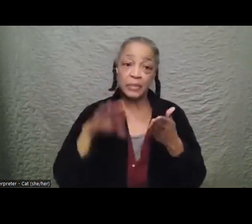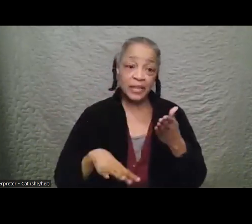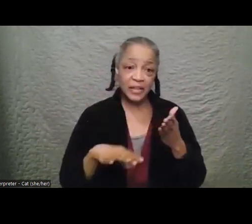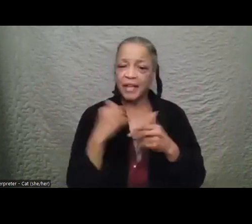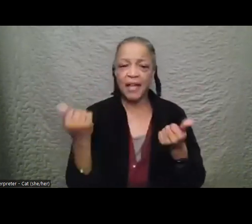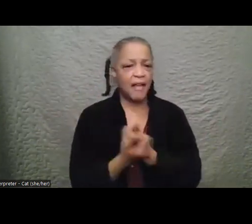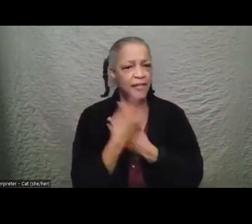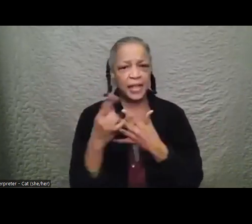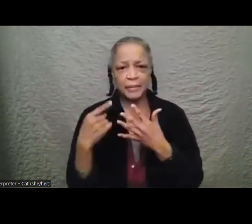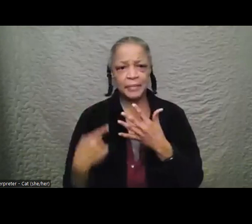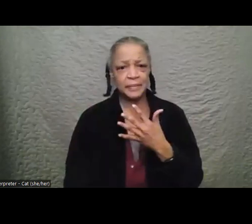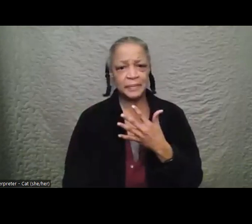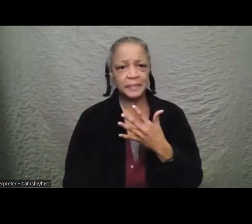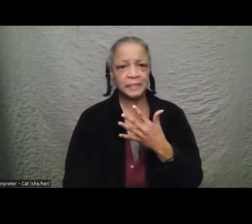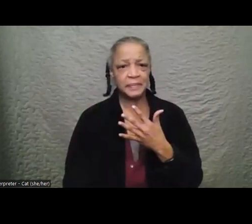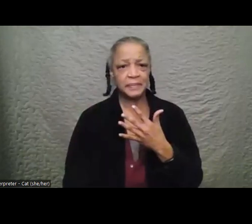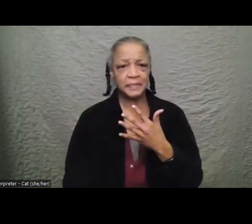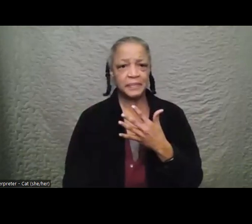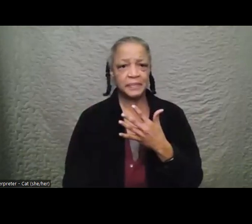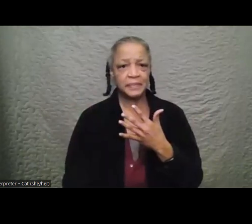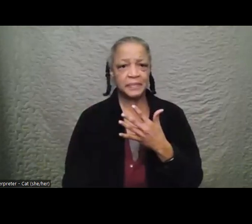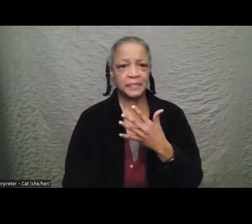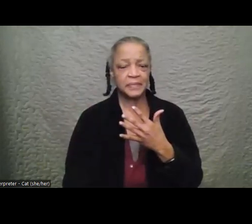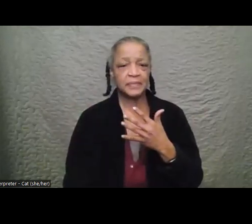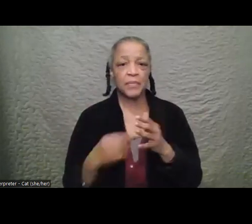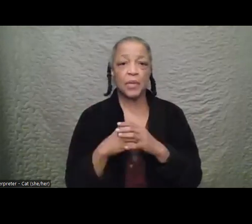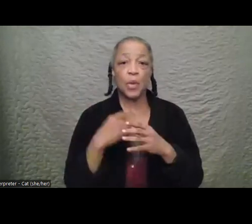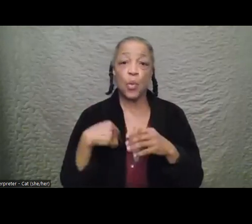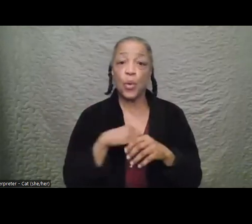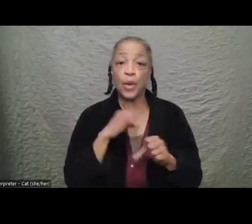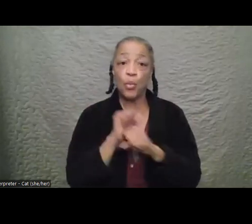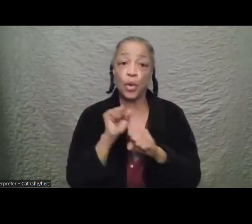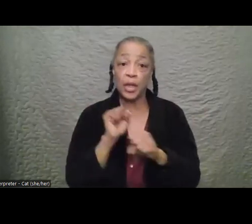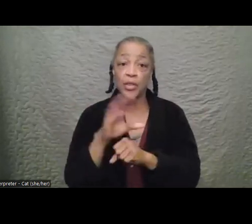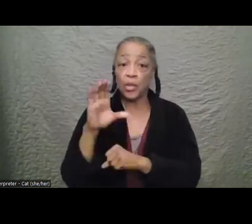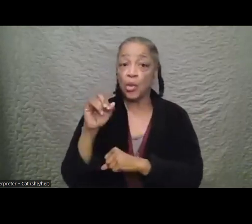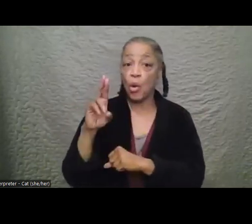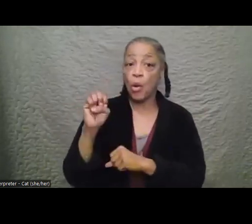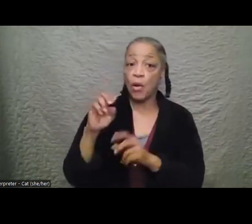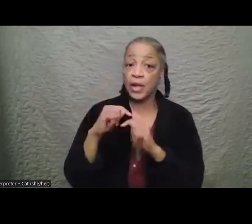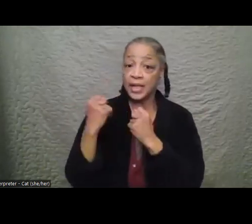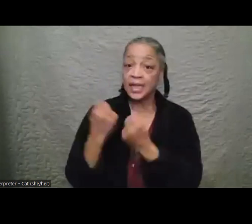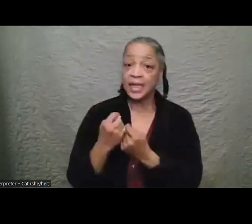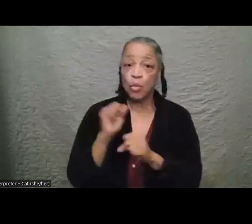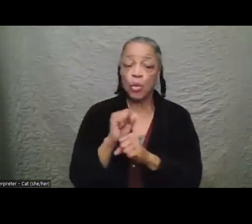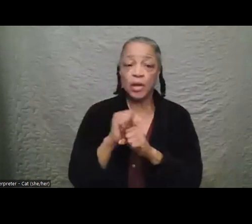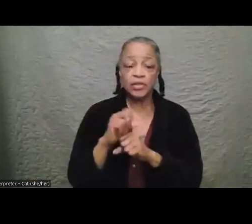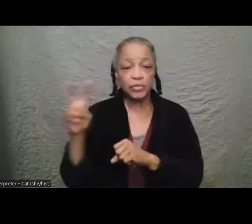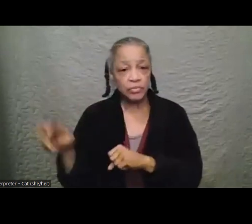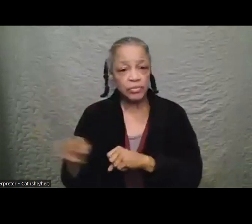While we are working, the core team works to transition people out of Laguna Honda,